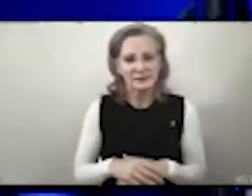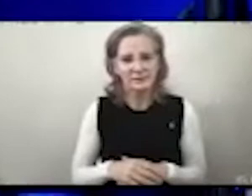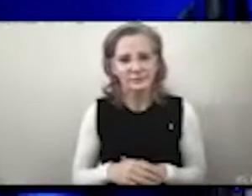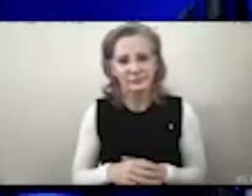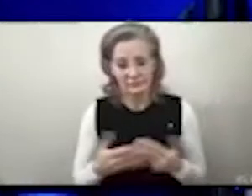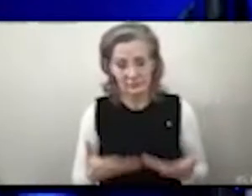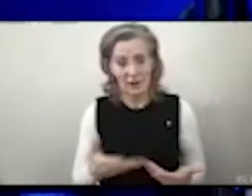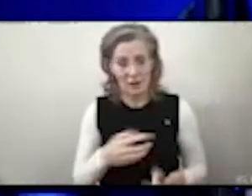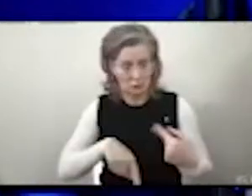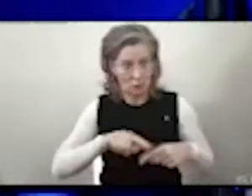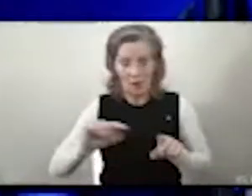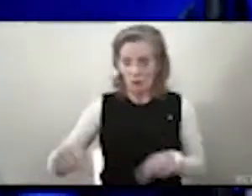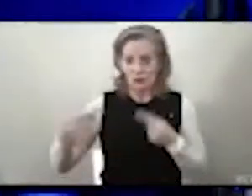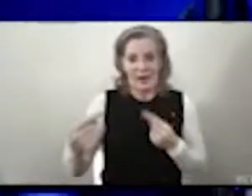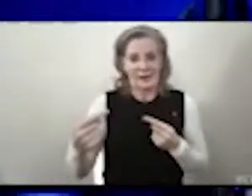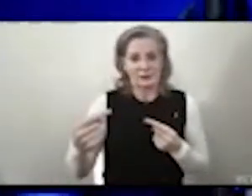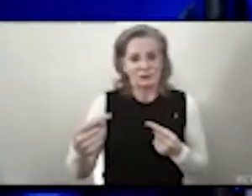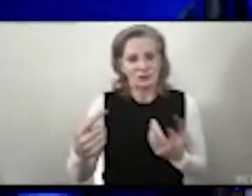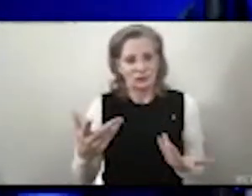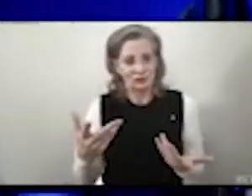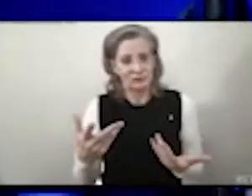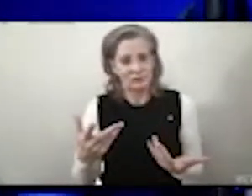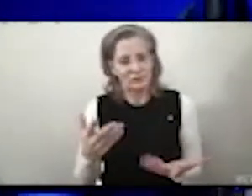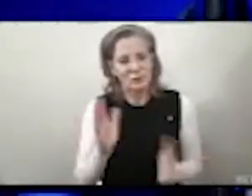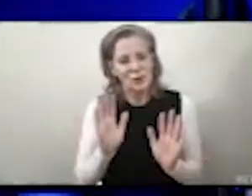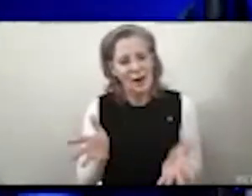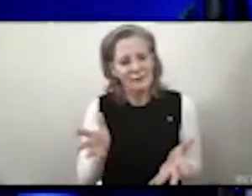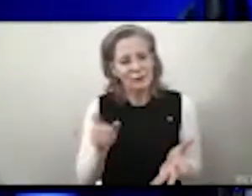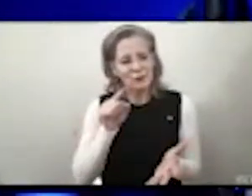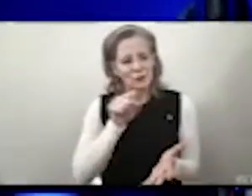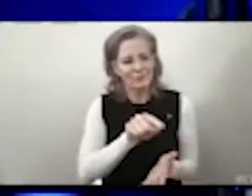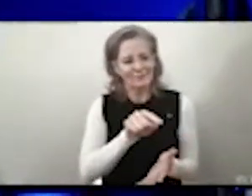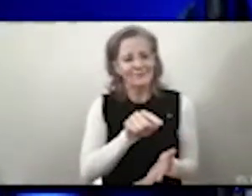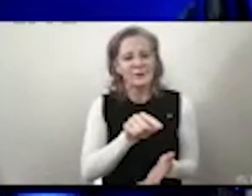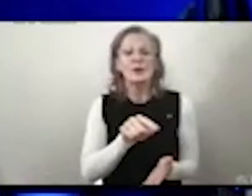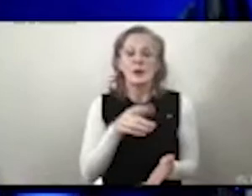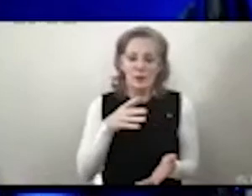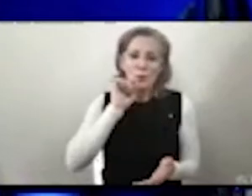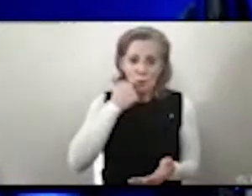to translate that commitment into action. As a step towards that, the Commission